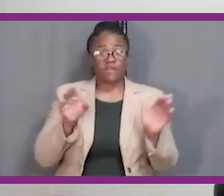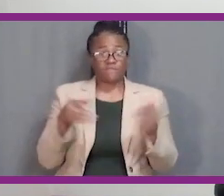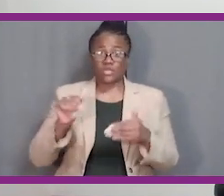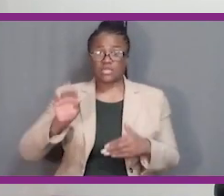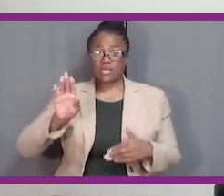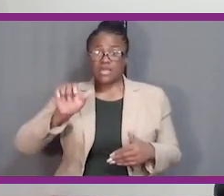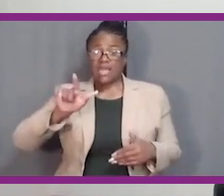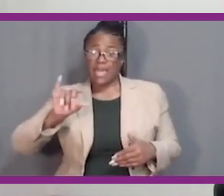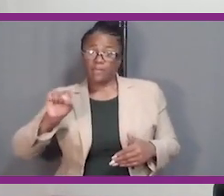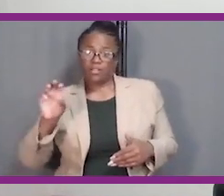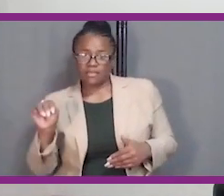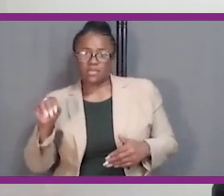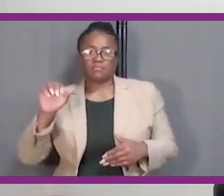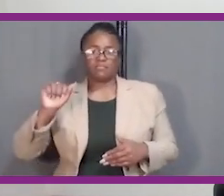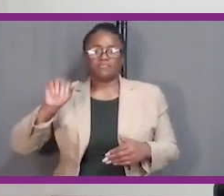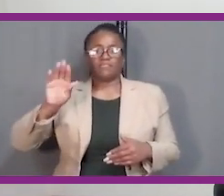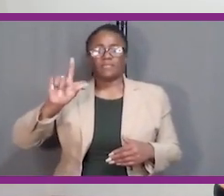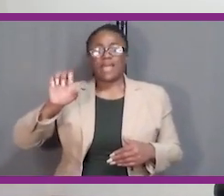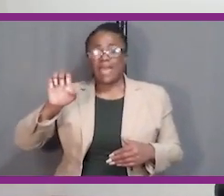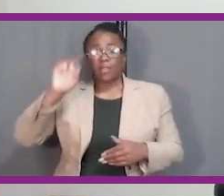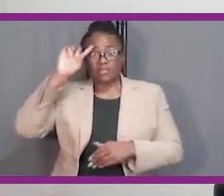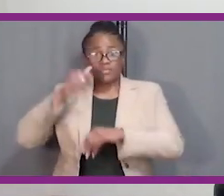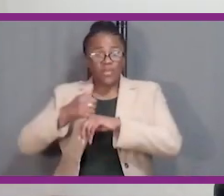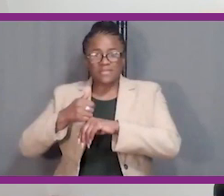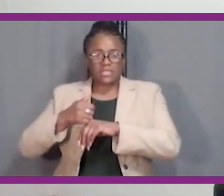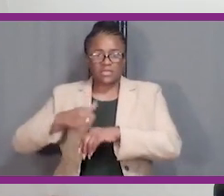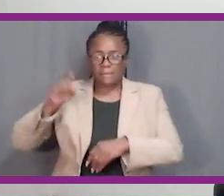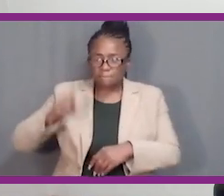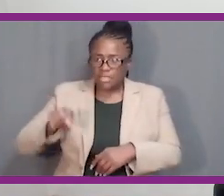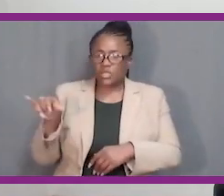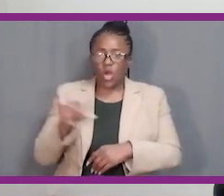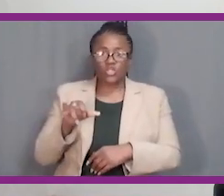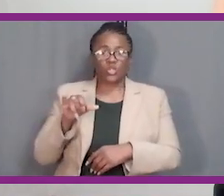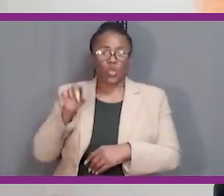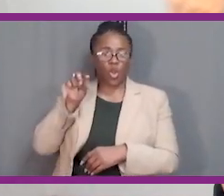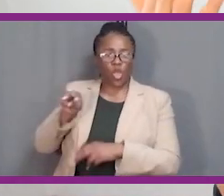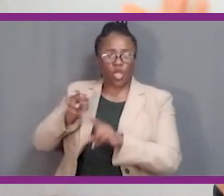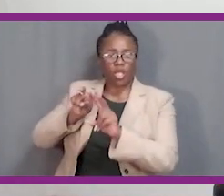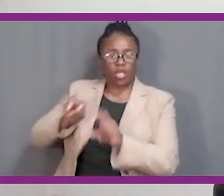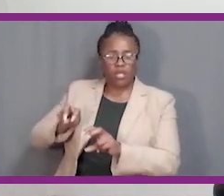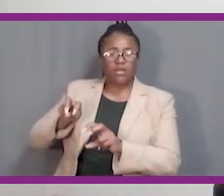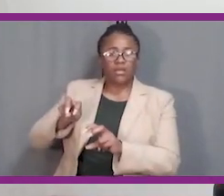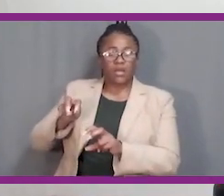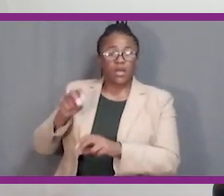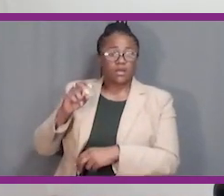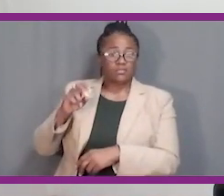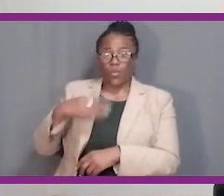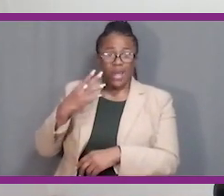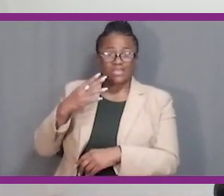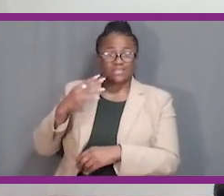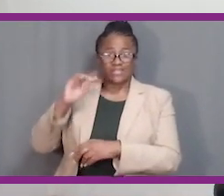supremacy, Anti-black racism, anti-Asian racism. We have to look at heterosexism, and homophobia,